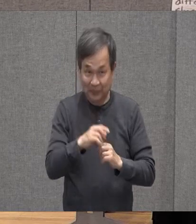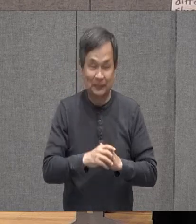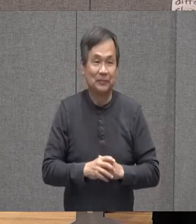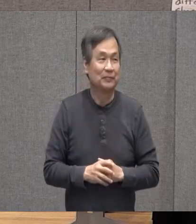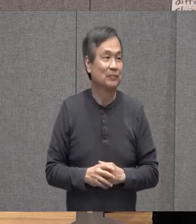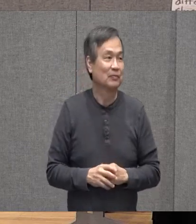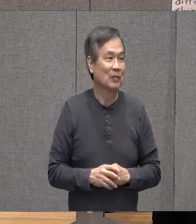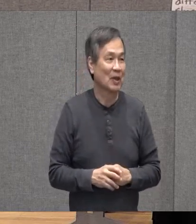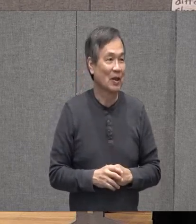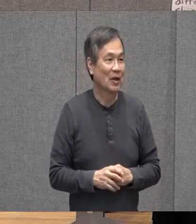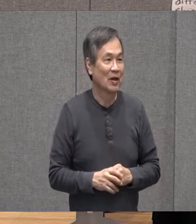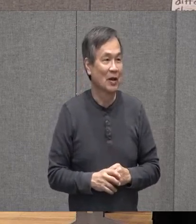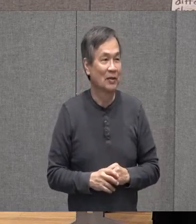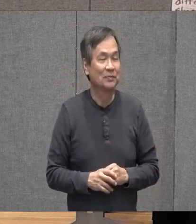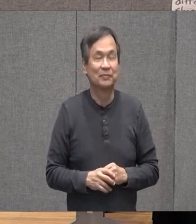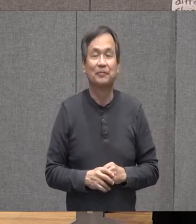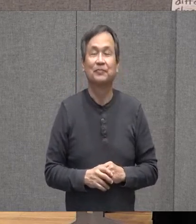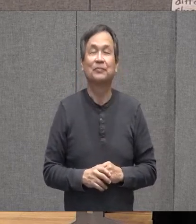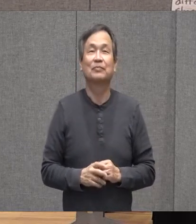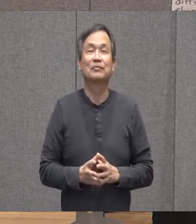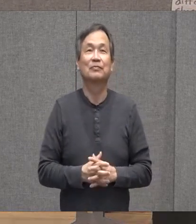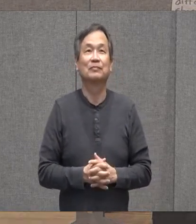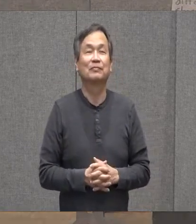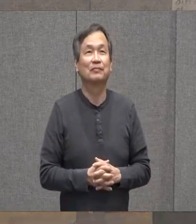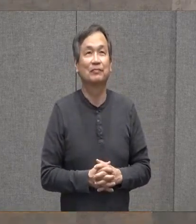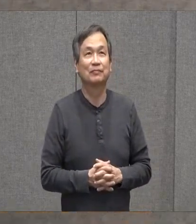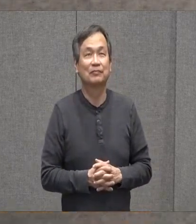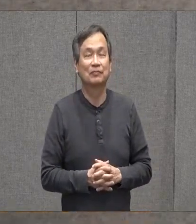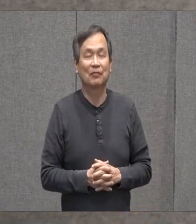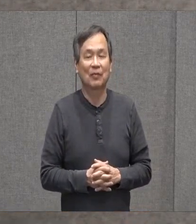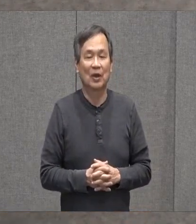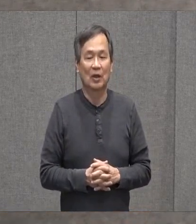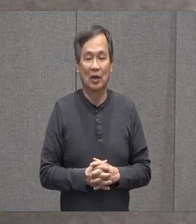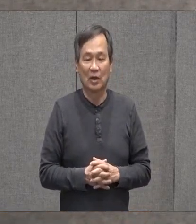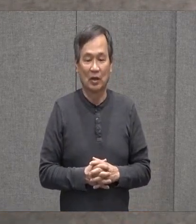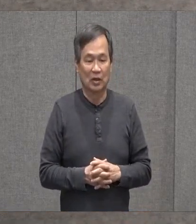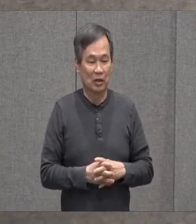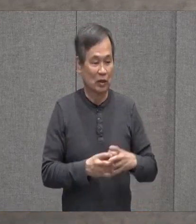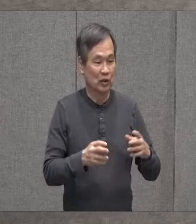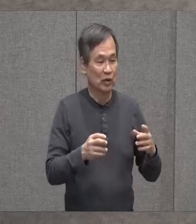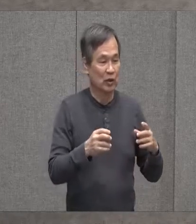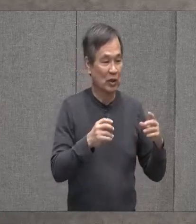So a concept of multiplication. Alright, so the answer to a multiplication problem